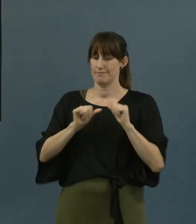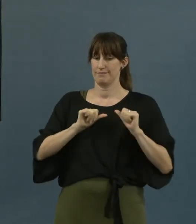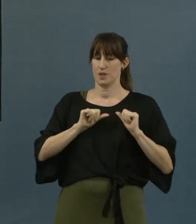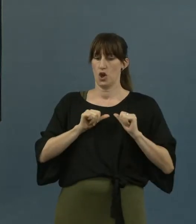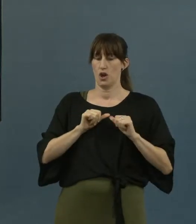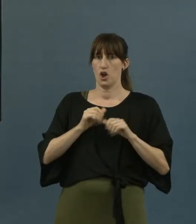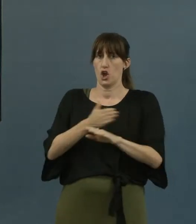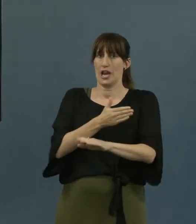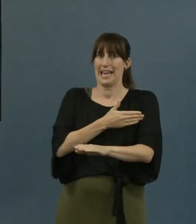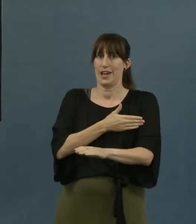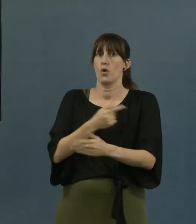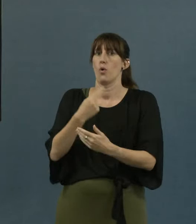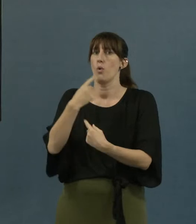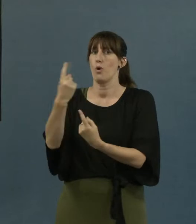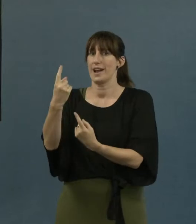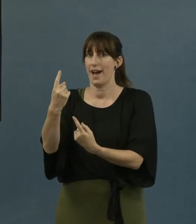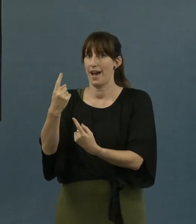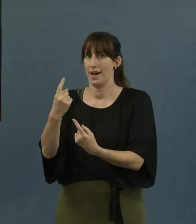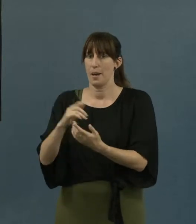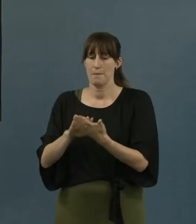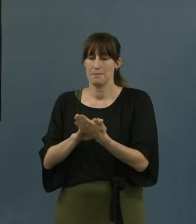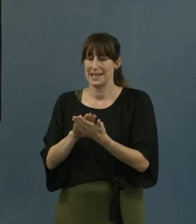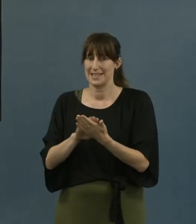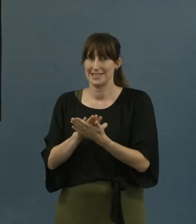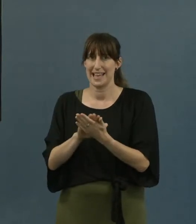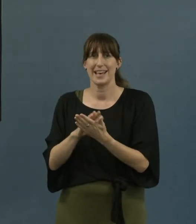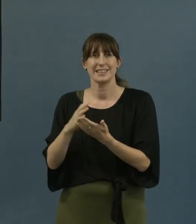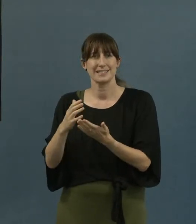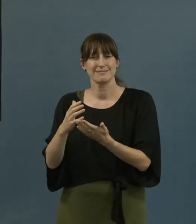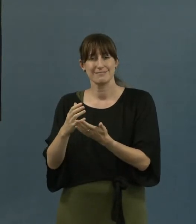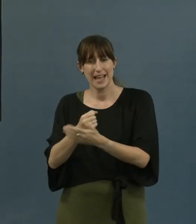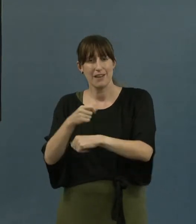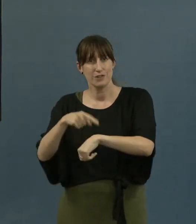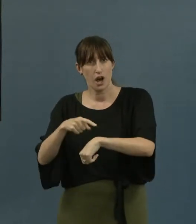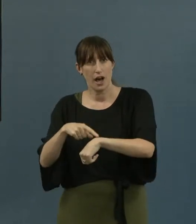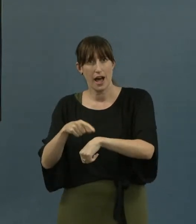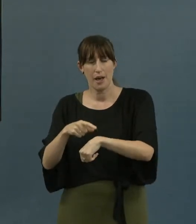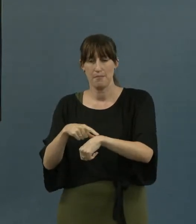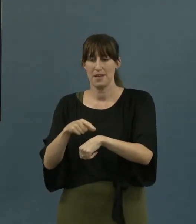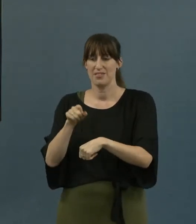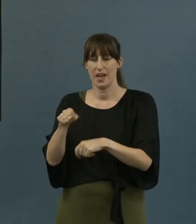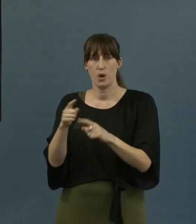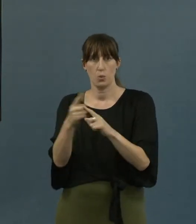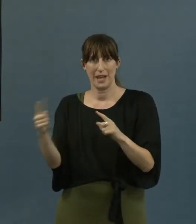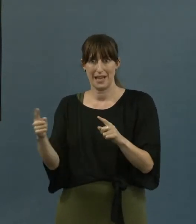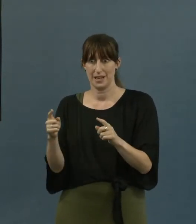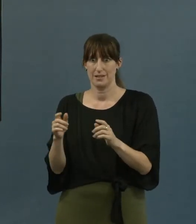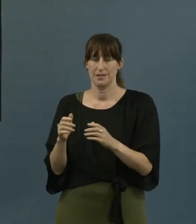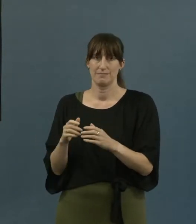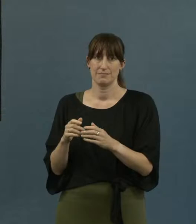you're not having to ask for urgent prescriptions, and this